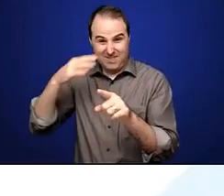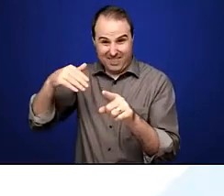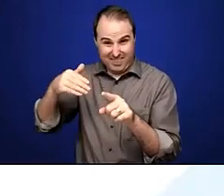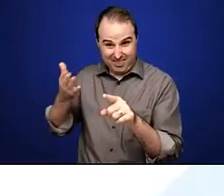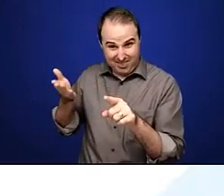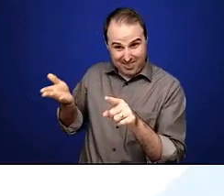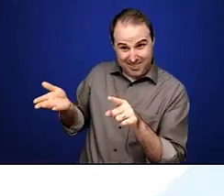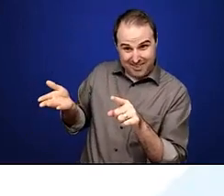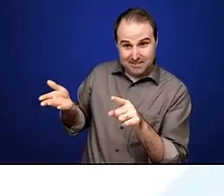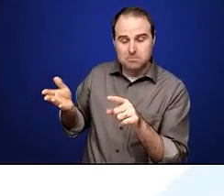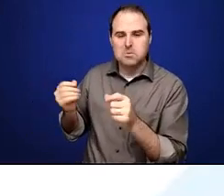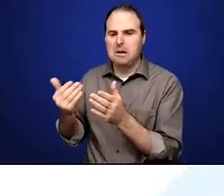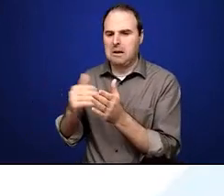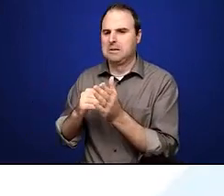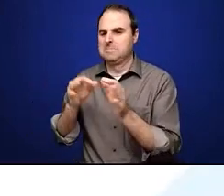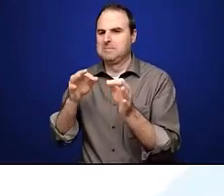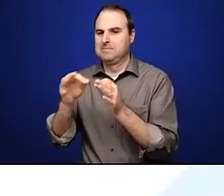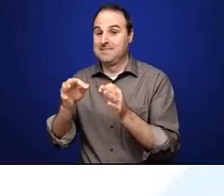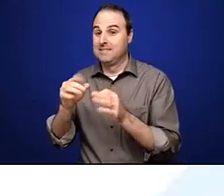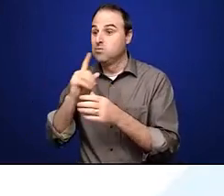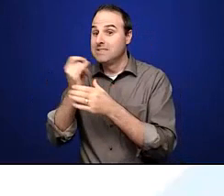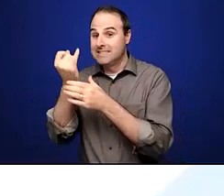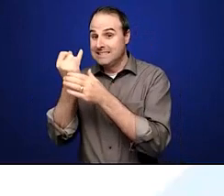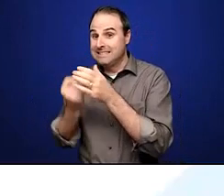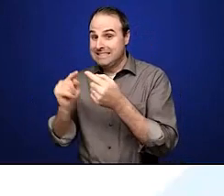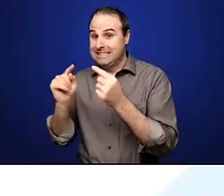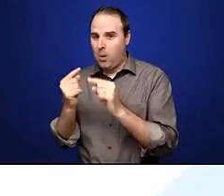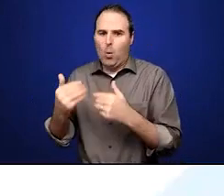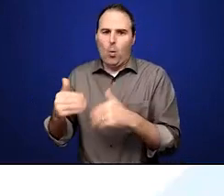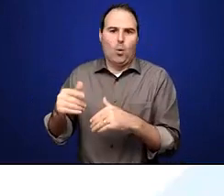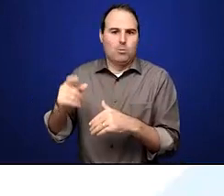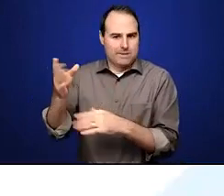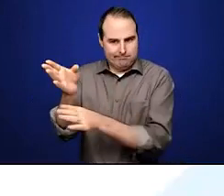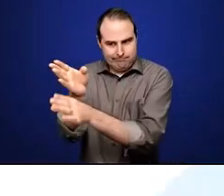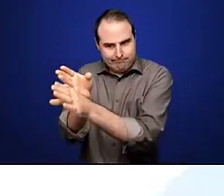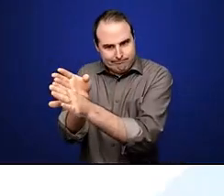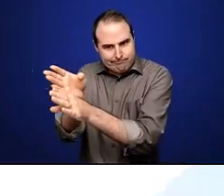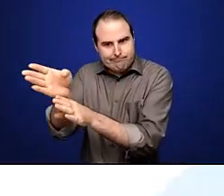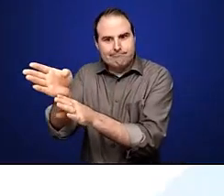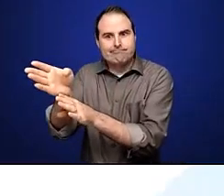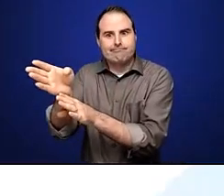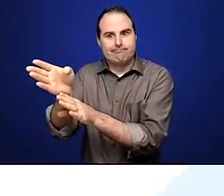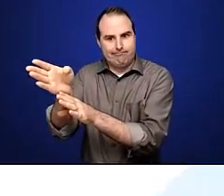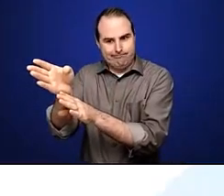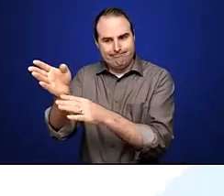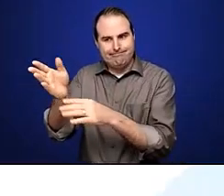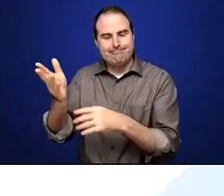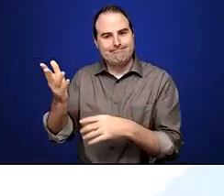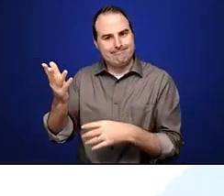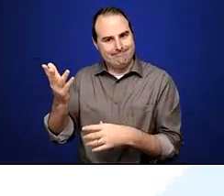is that spinal cord injury is highly specialized. Everyone that's affected by it is affected differently.